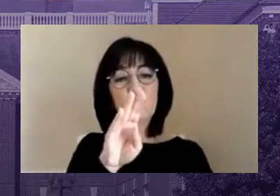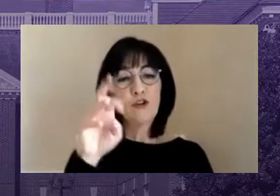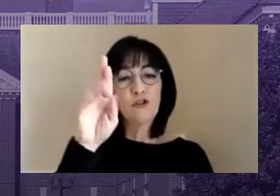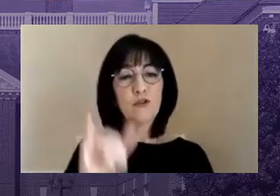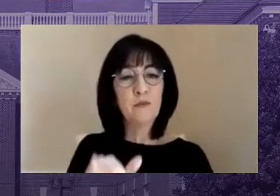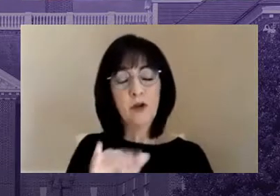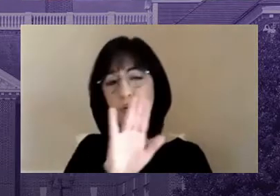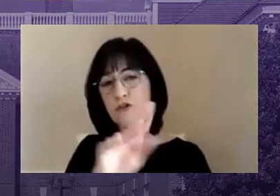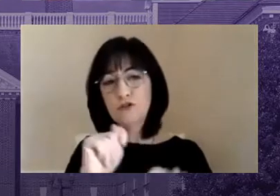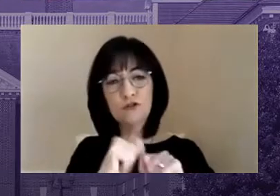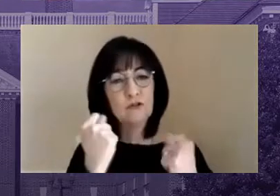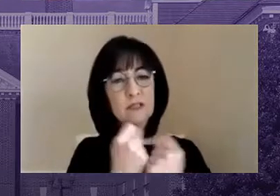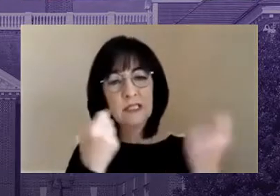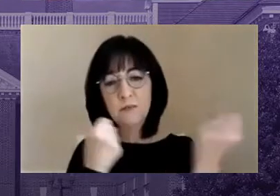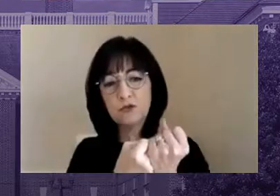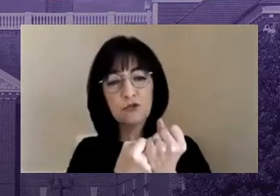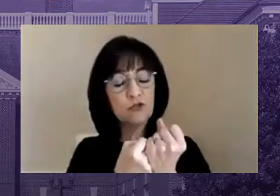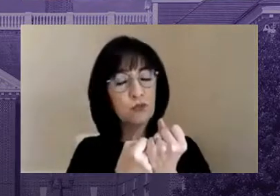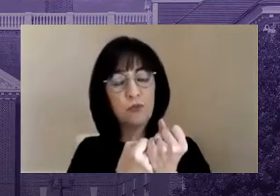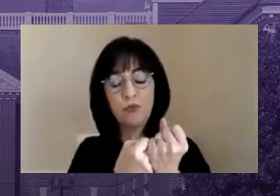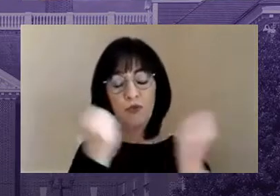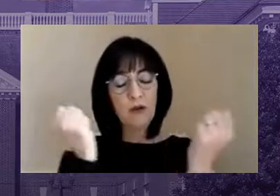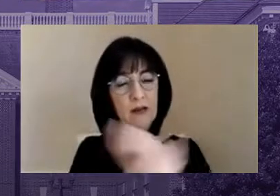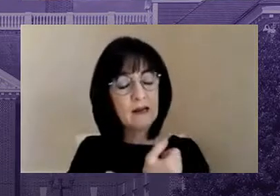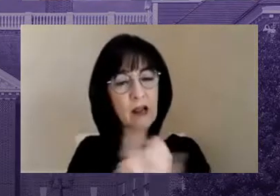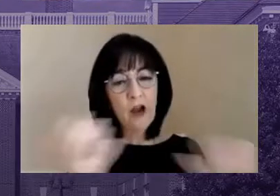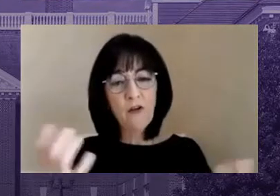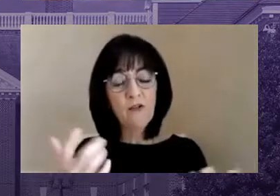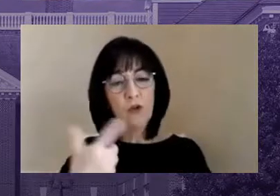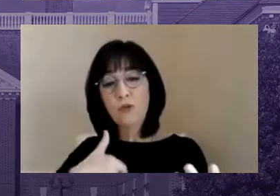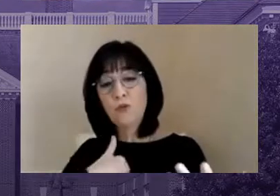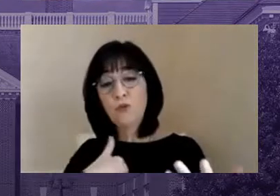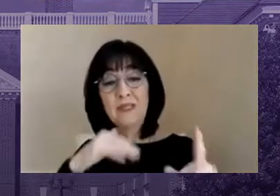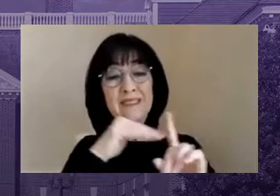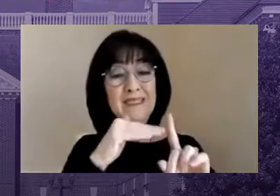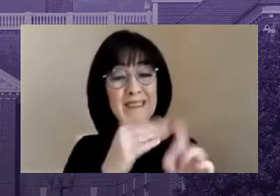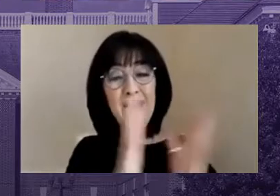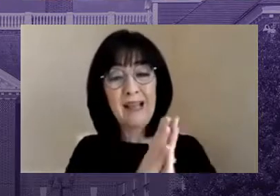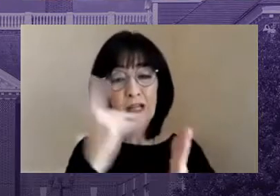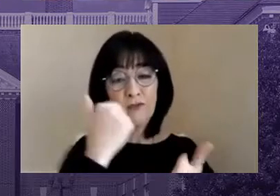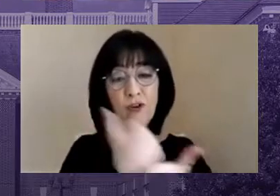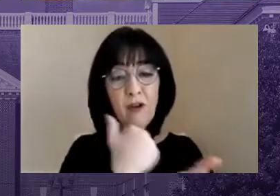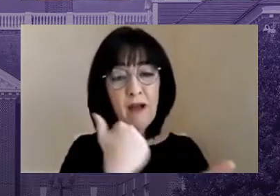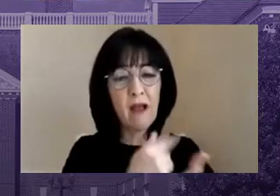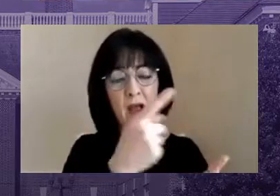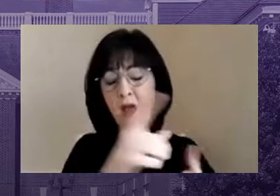response. Everything that we've asked your men and women to do, both on the air and the army side.